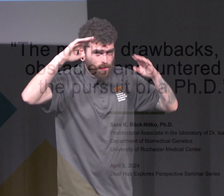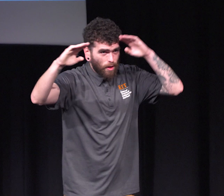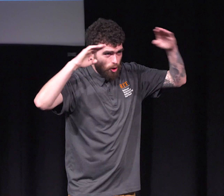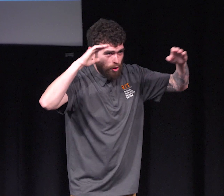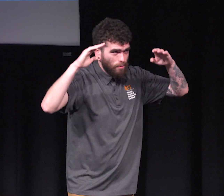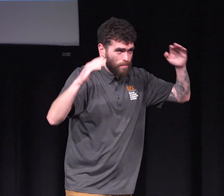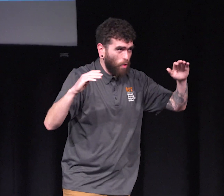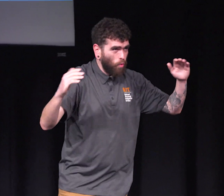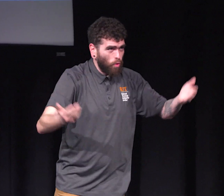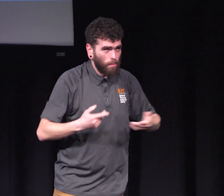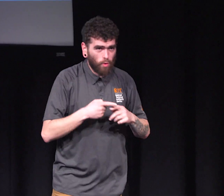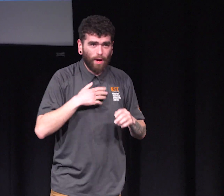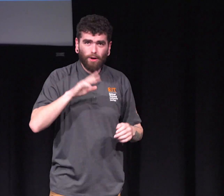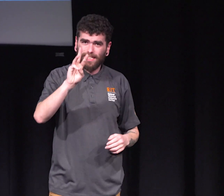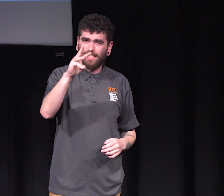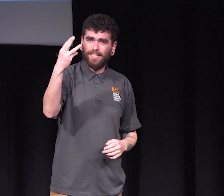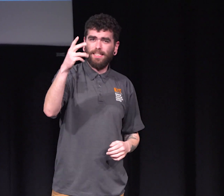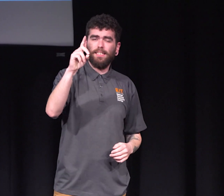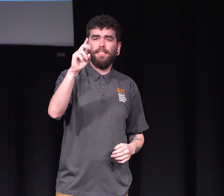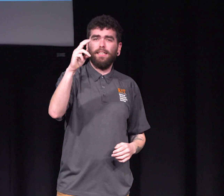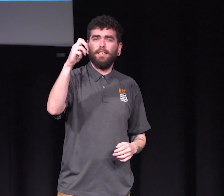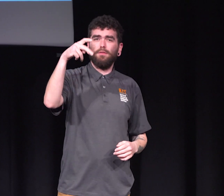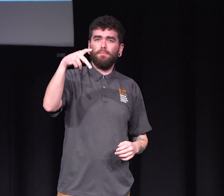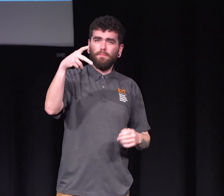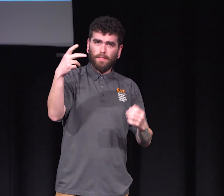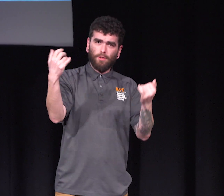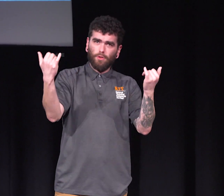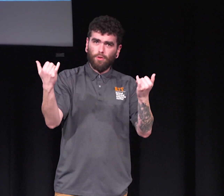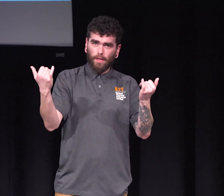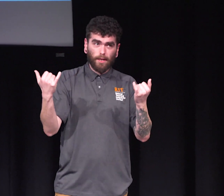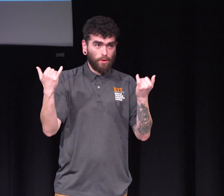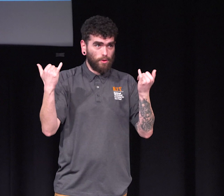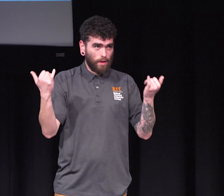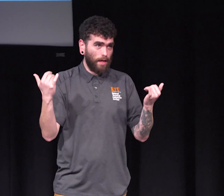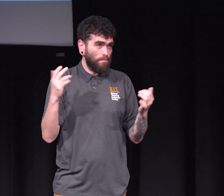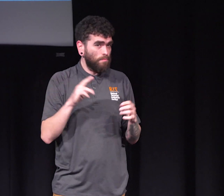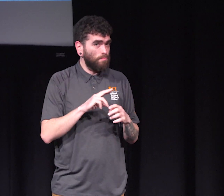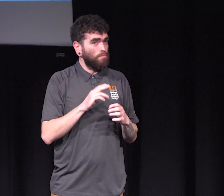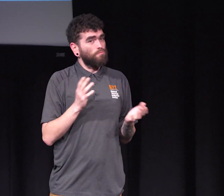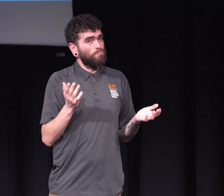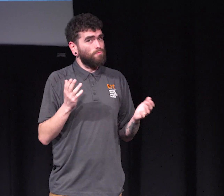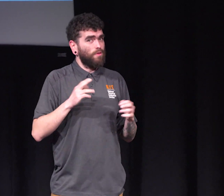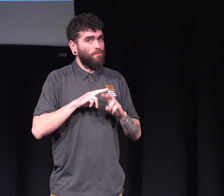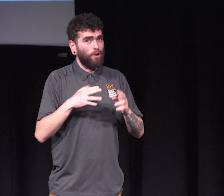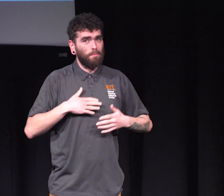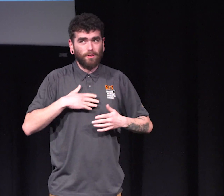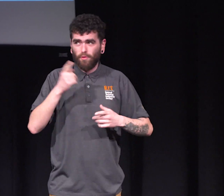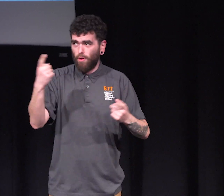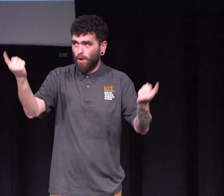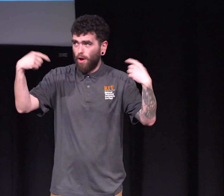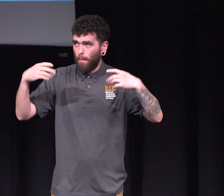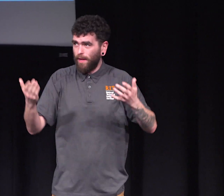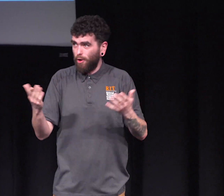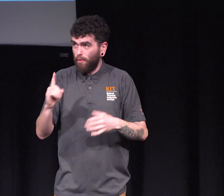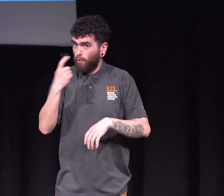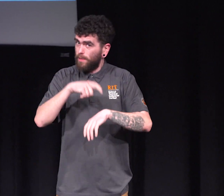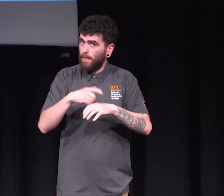Hello, everyone. Hello, everyone. Welcome to our sixth Deaf Hub Exploring Perspectives lecture series presentation today.